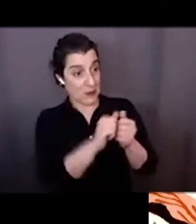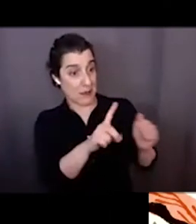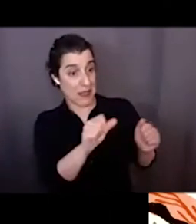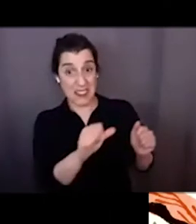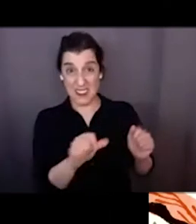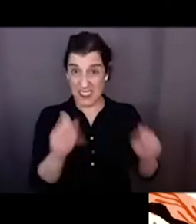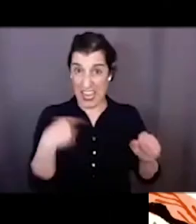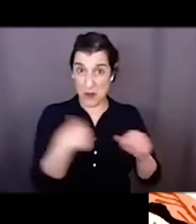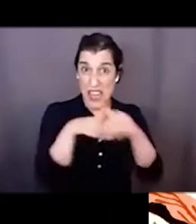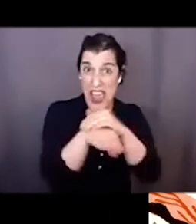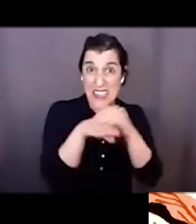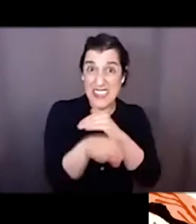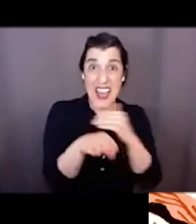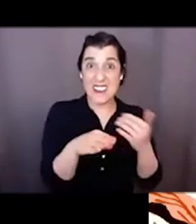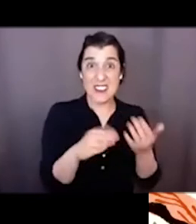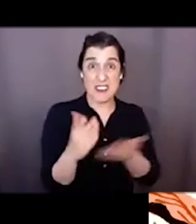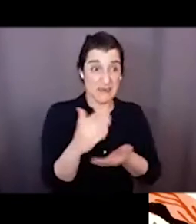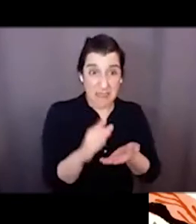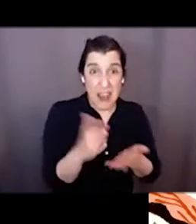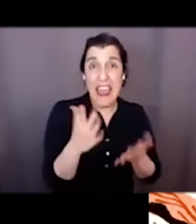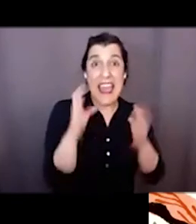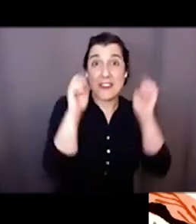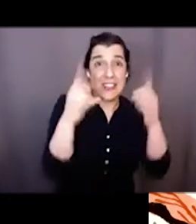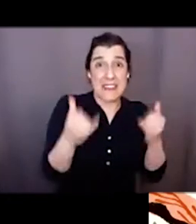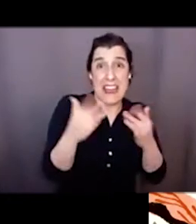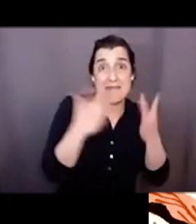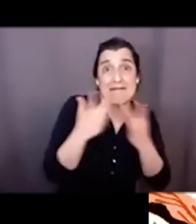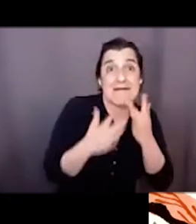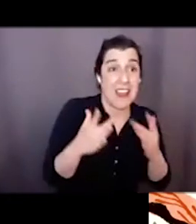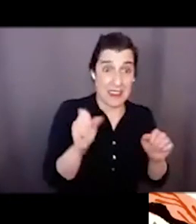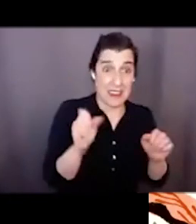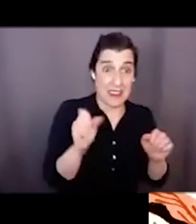the fraction of education that the general population is receiving at this time.